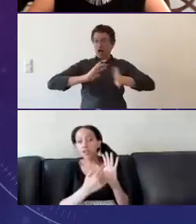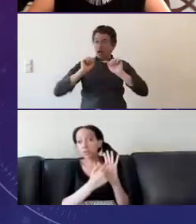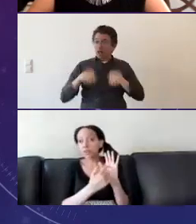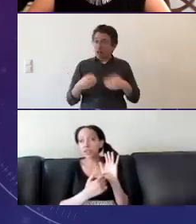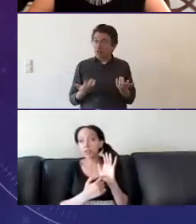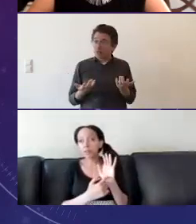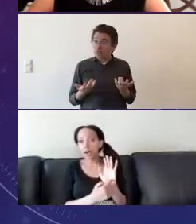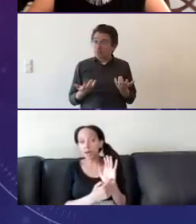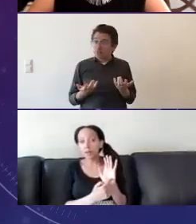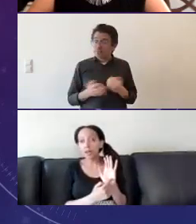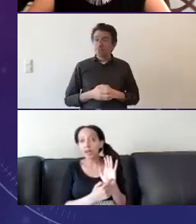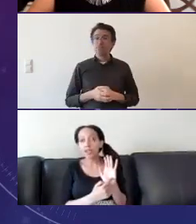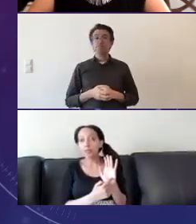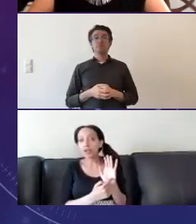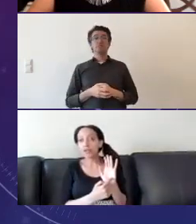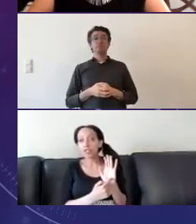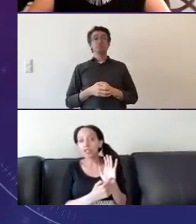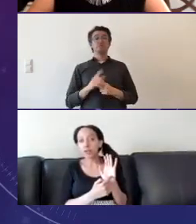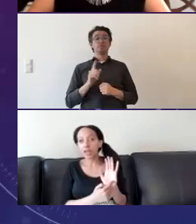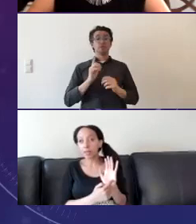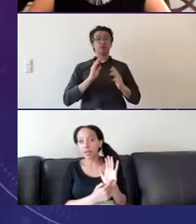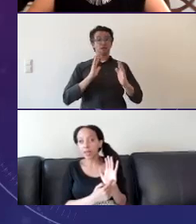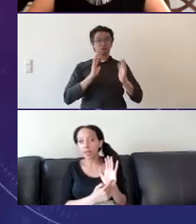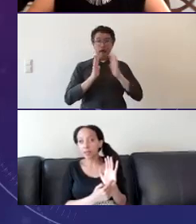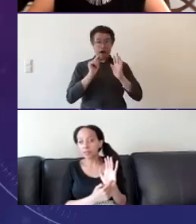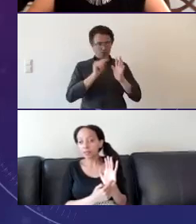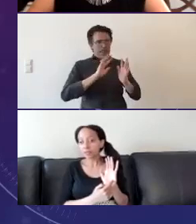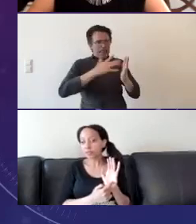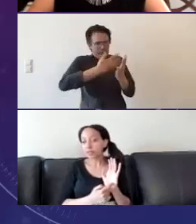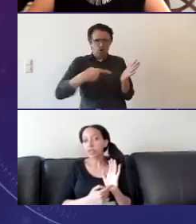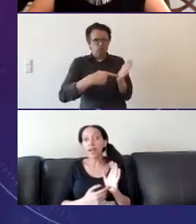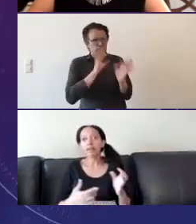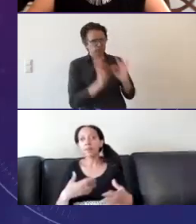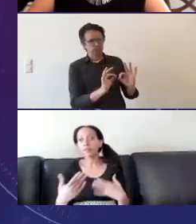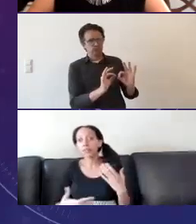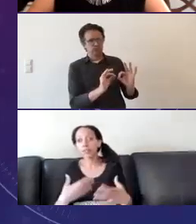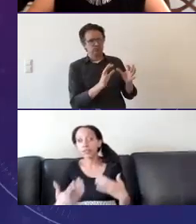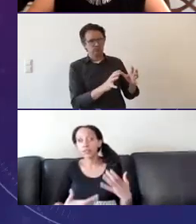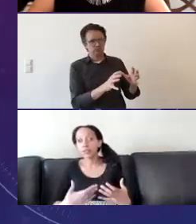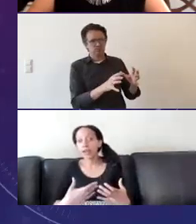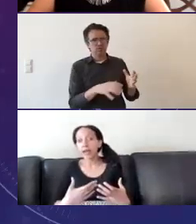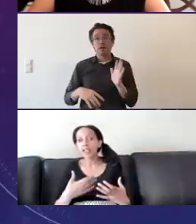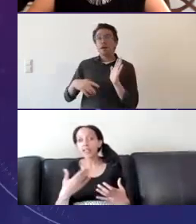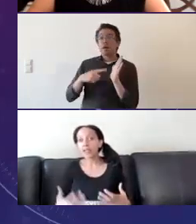print on palm is more of just a writing method and people should use and develop